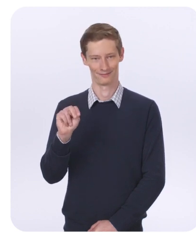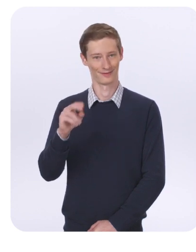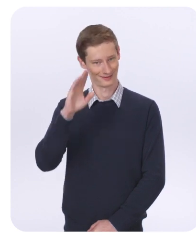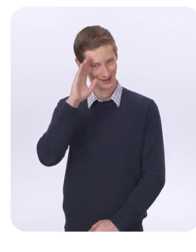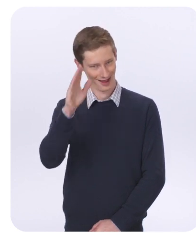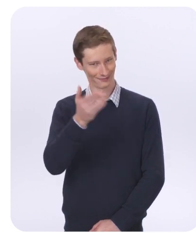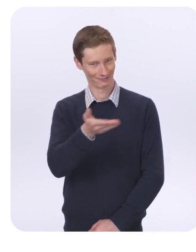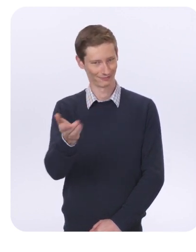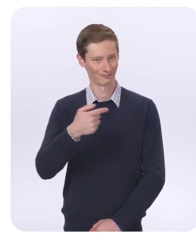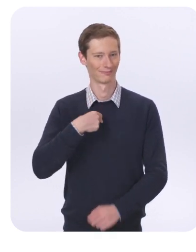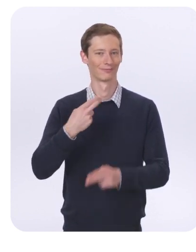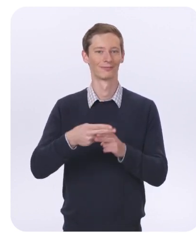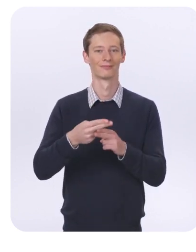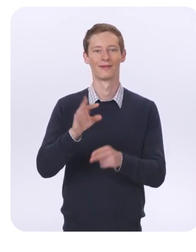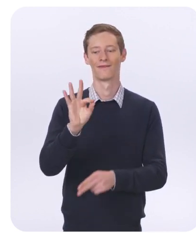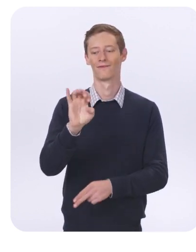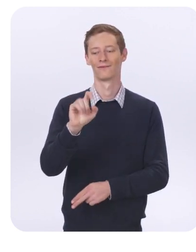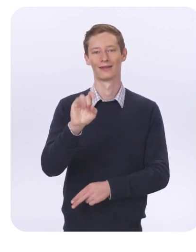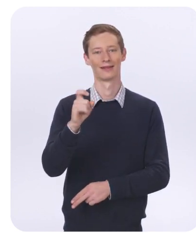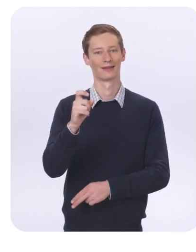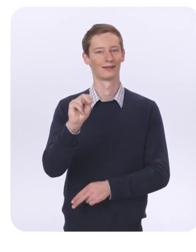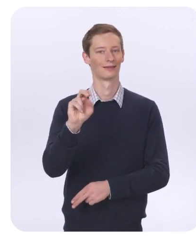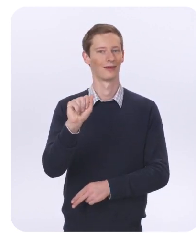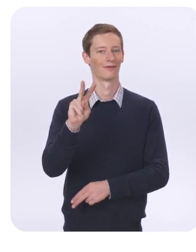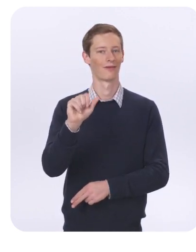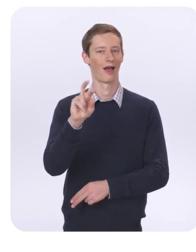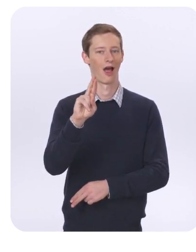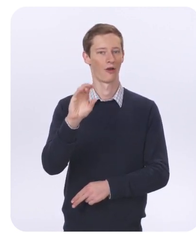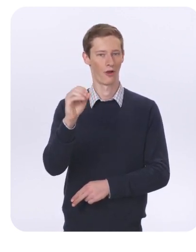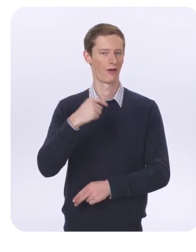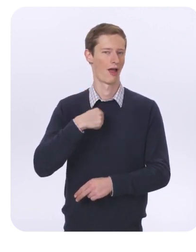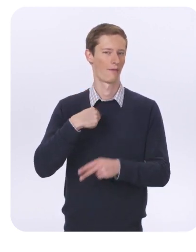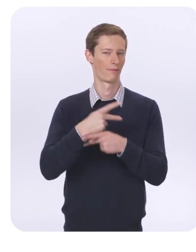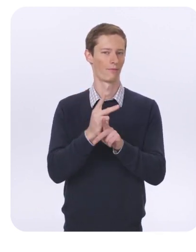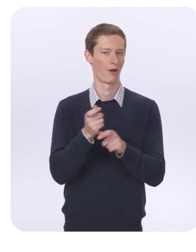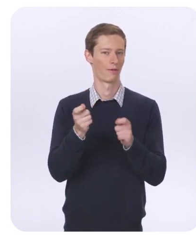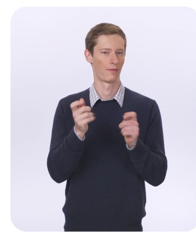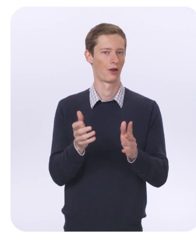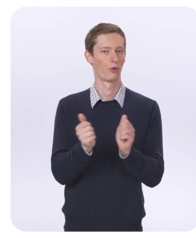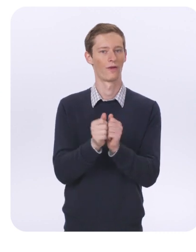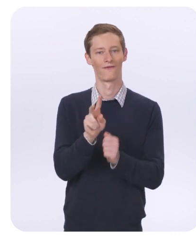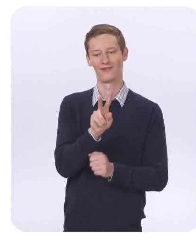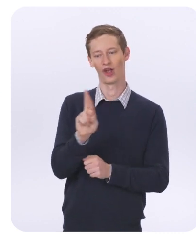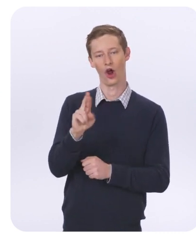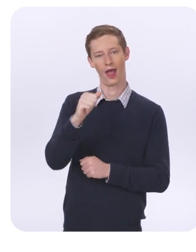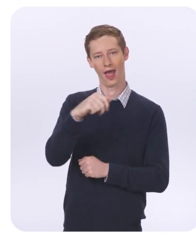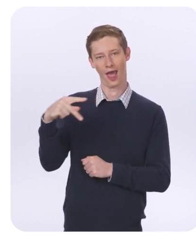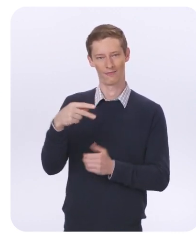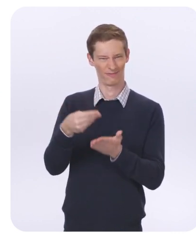My job is to help you run a sustainable business while selling your app on the Meta Quest App Store. Let’s start with